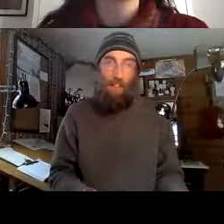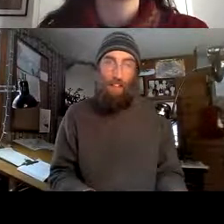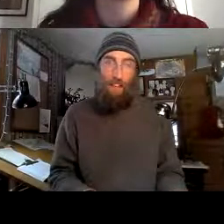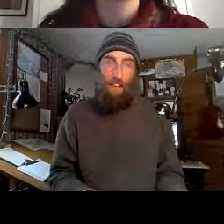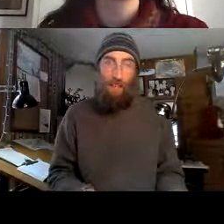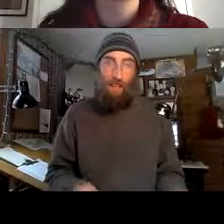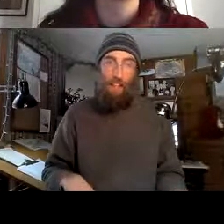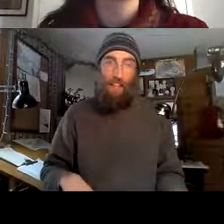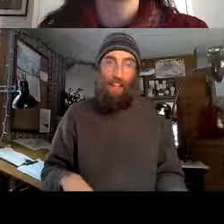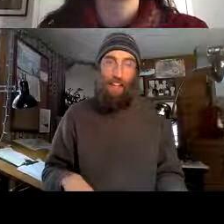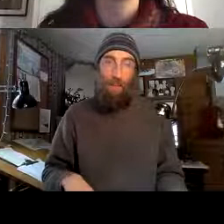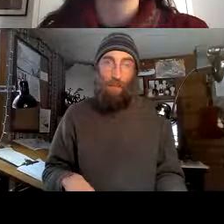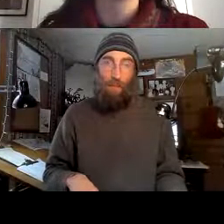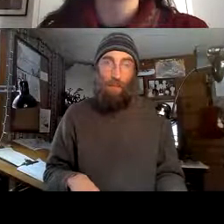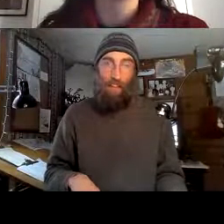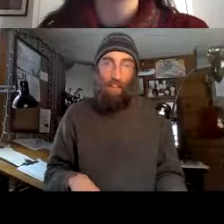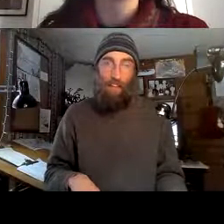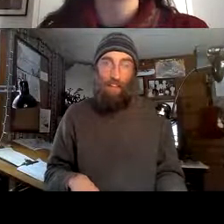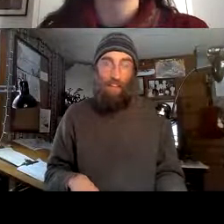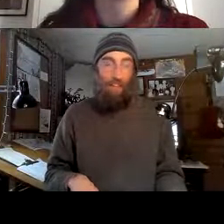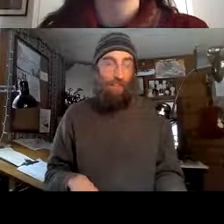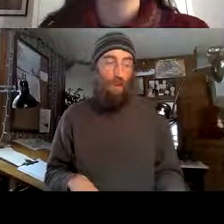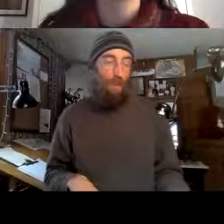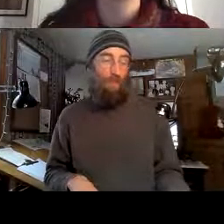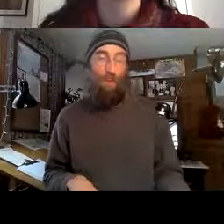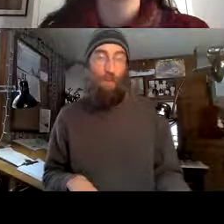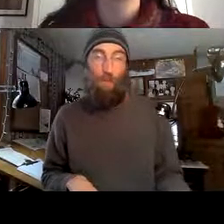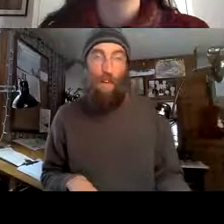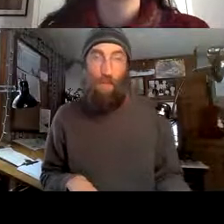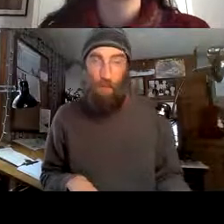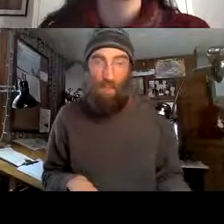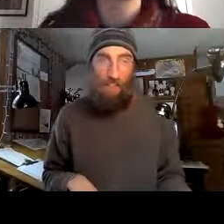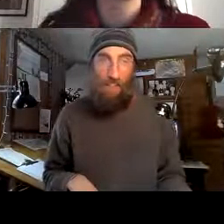maybe I'll, just maybe, these last couple stories, I'll just draw whatever I've been reading recently.